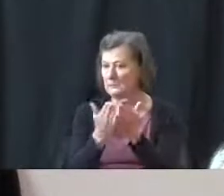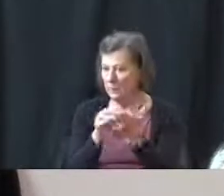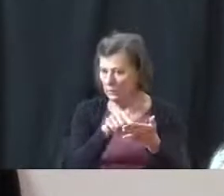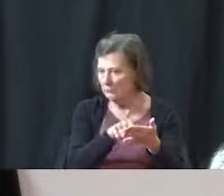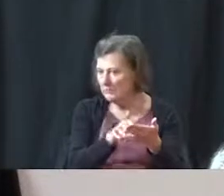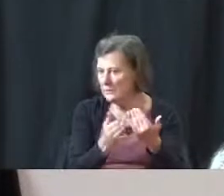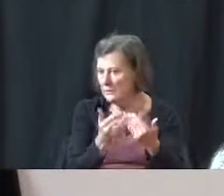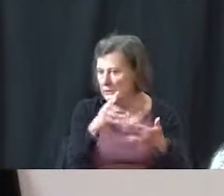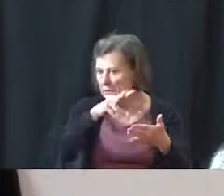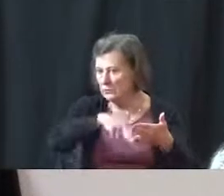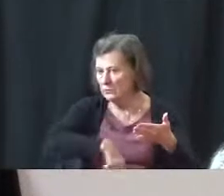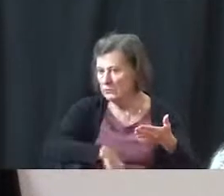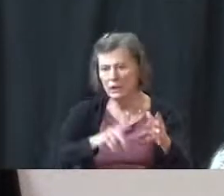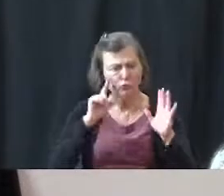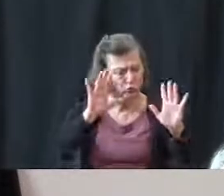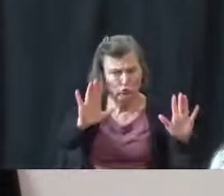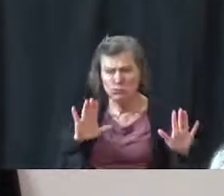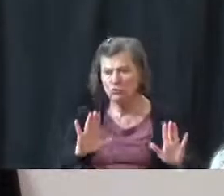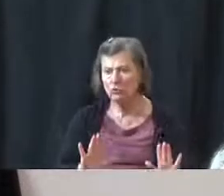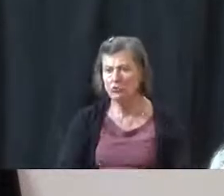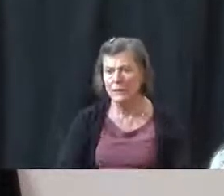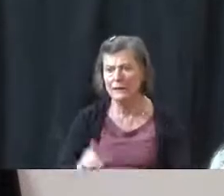They're abstract idealistic principles.